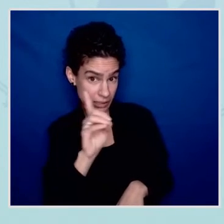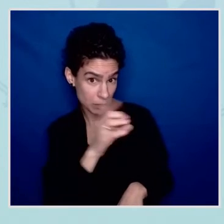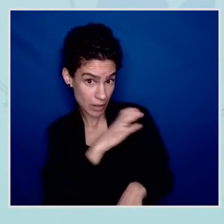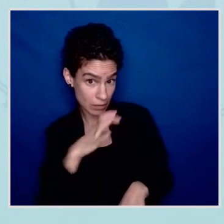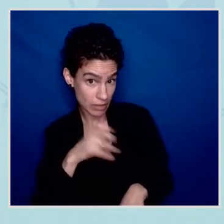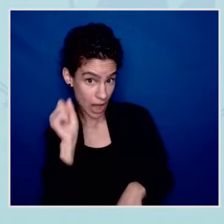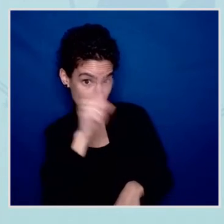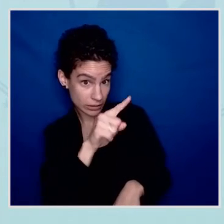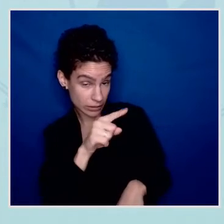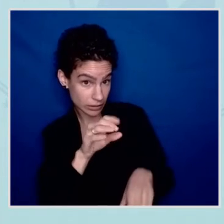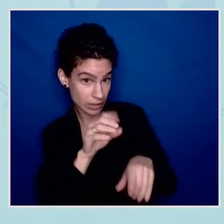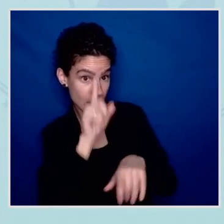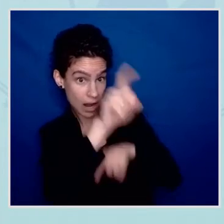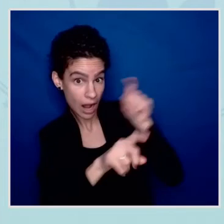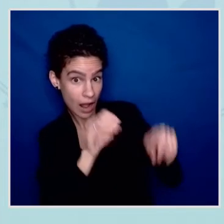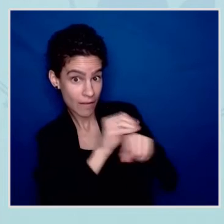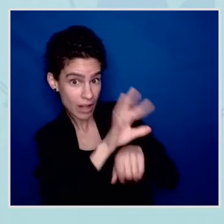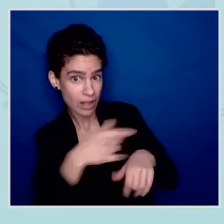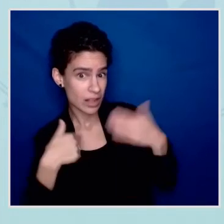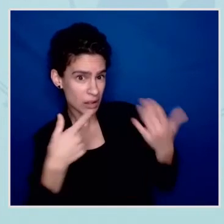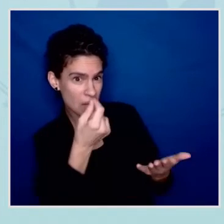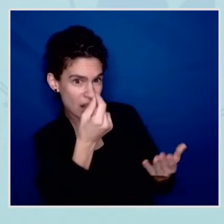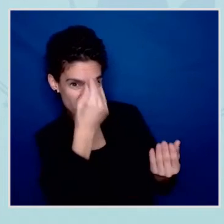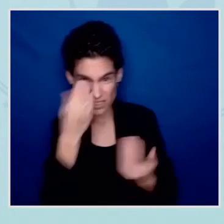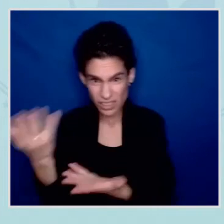SO, WE ARE GOING TO DO OUR JOB